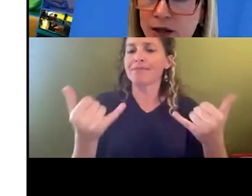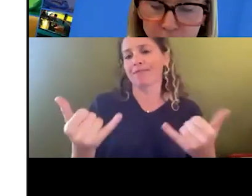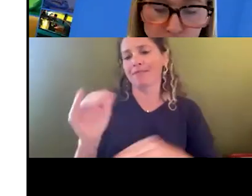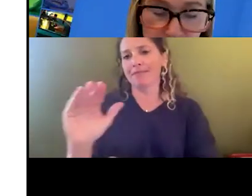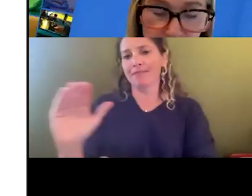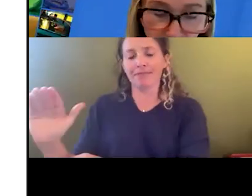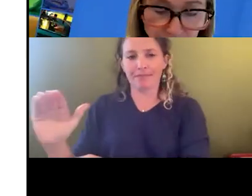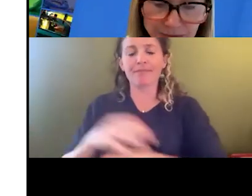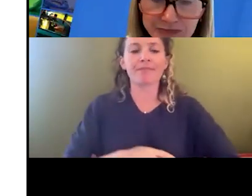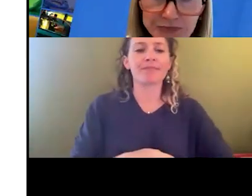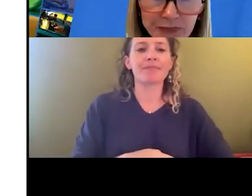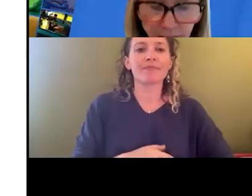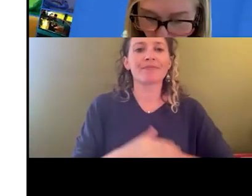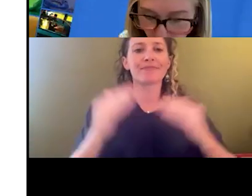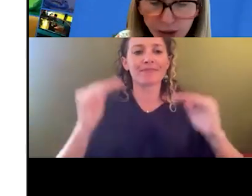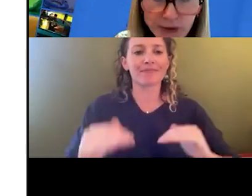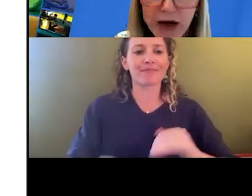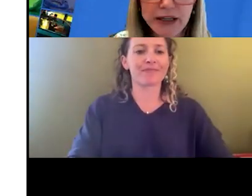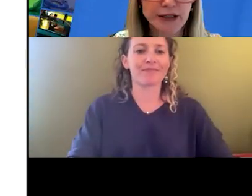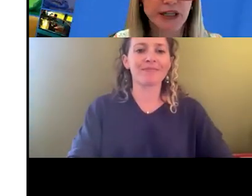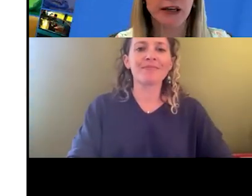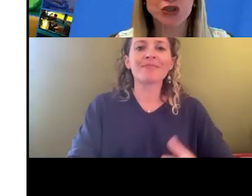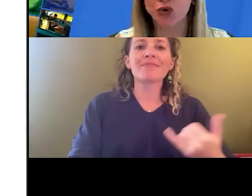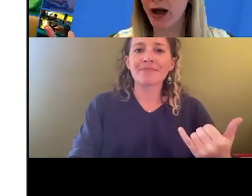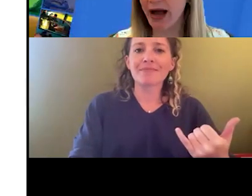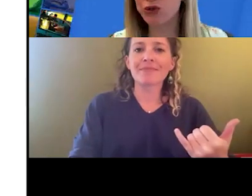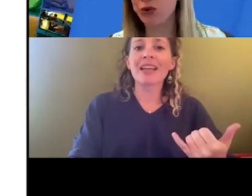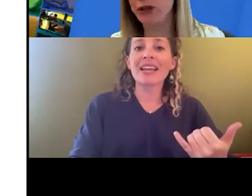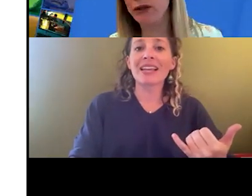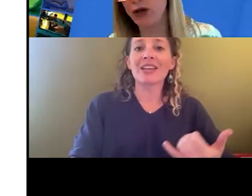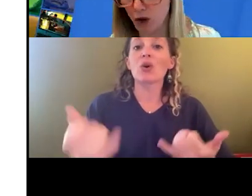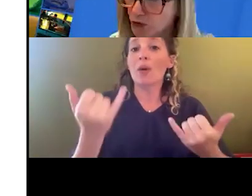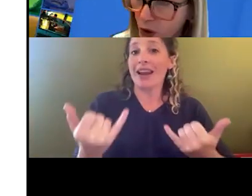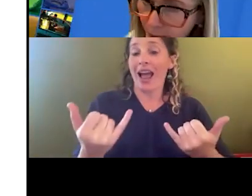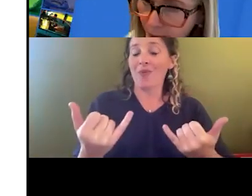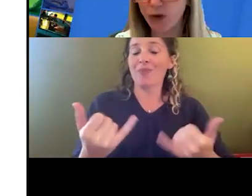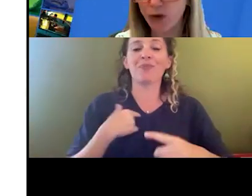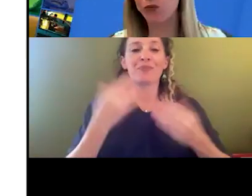Next slide. Now let's get into actually the overall background,